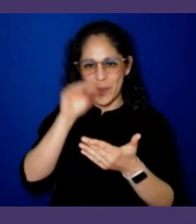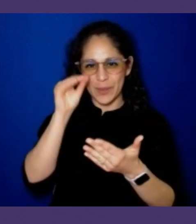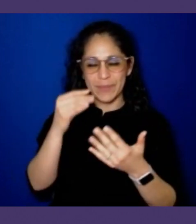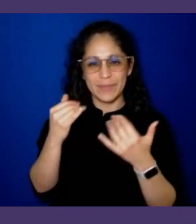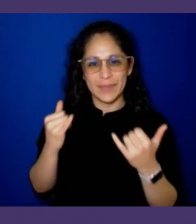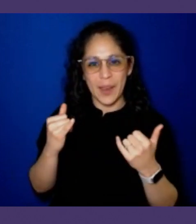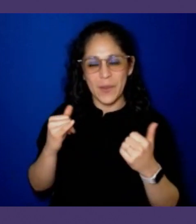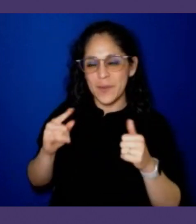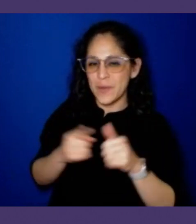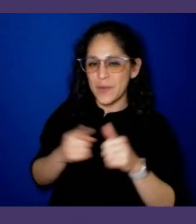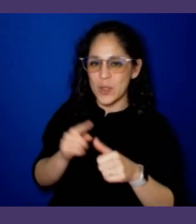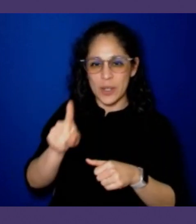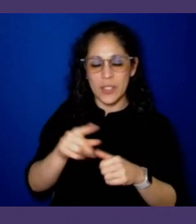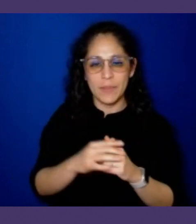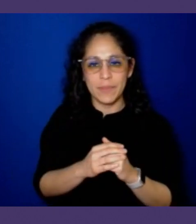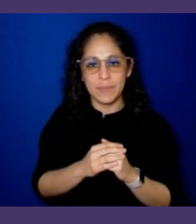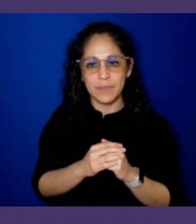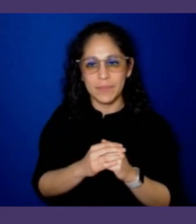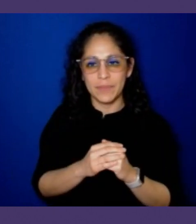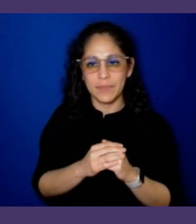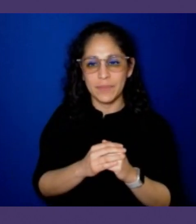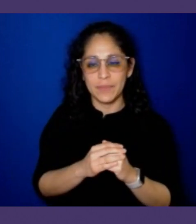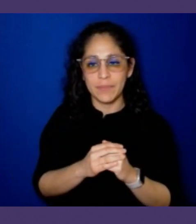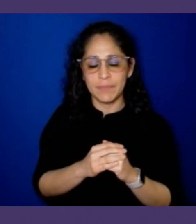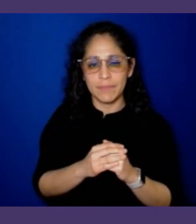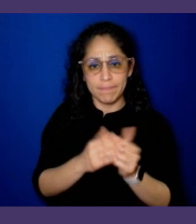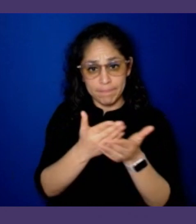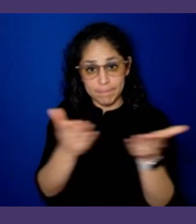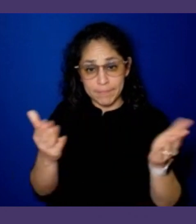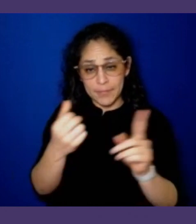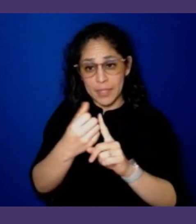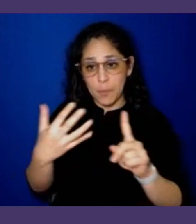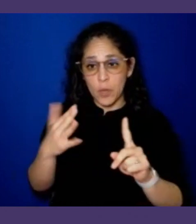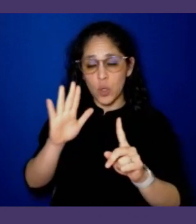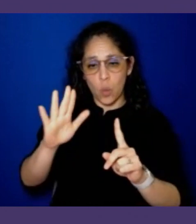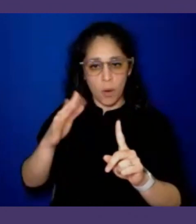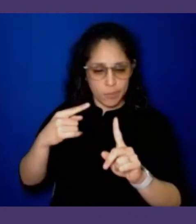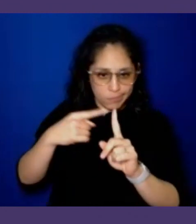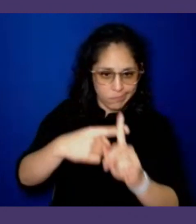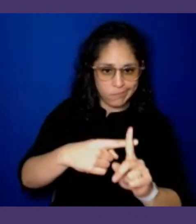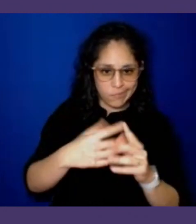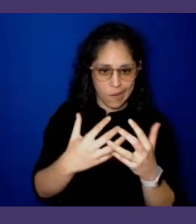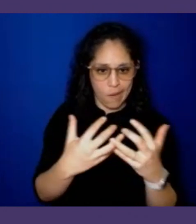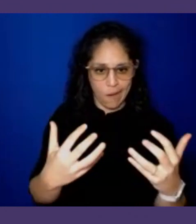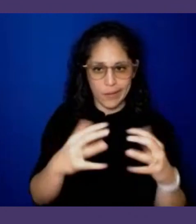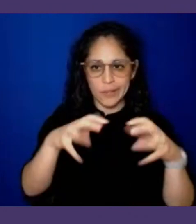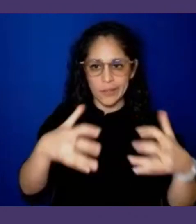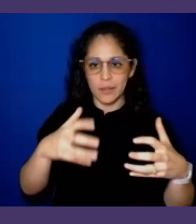Could each of you elaborate on your primary audience and the strategies you employ to ensure that lived experiences are